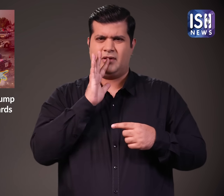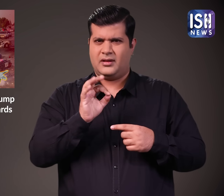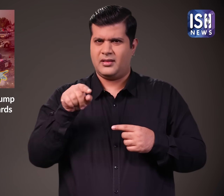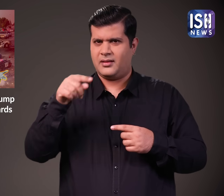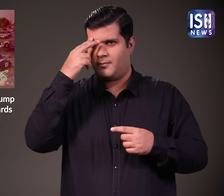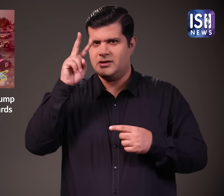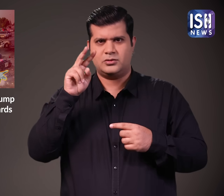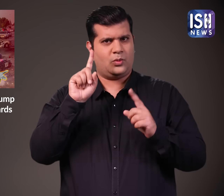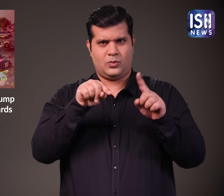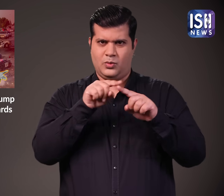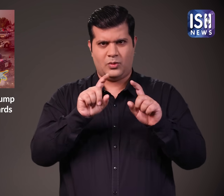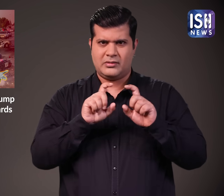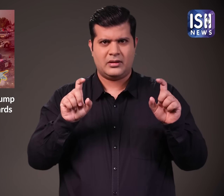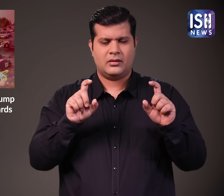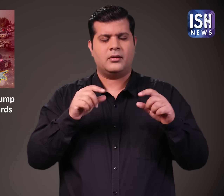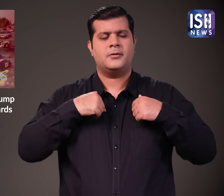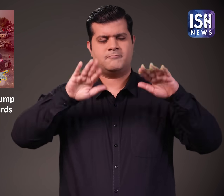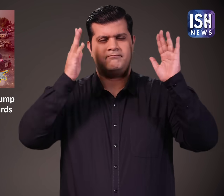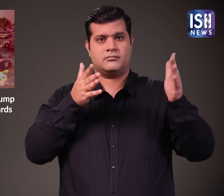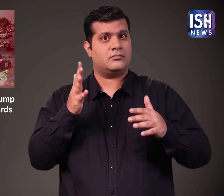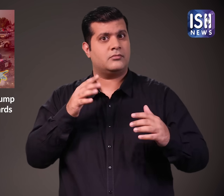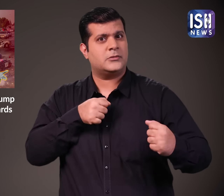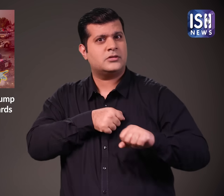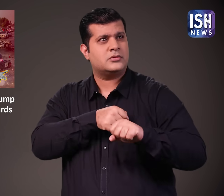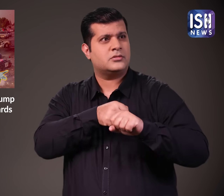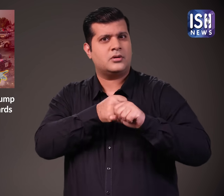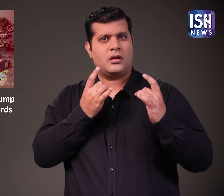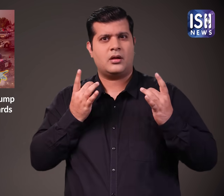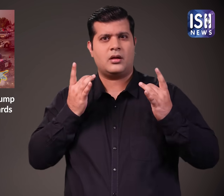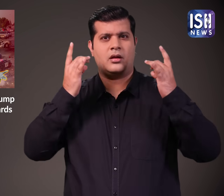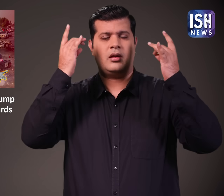In reality, it's their fault and they should admit it; but no, they are revolting.